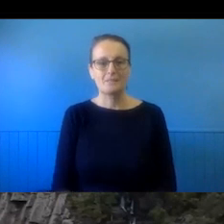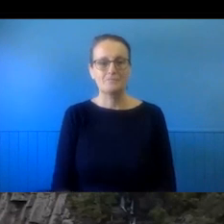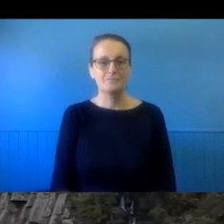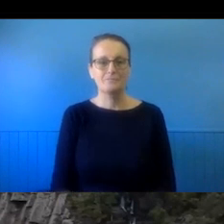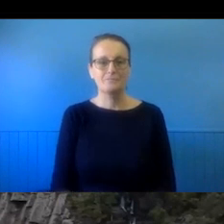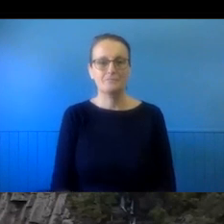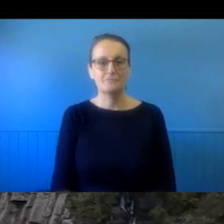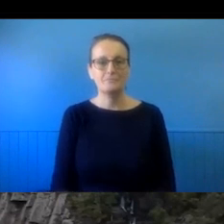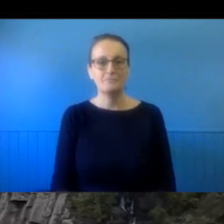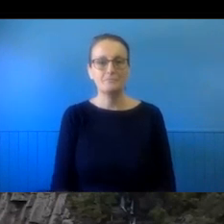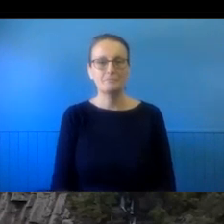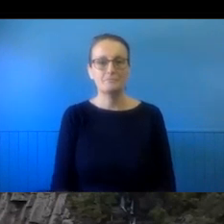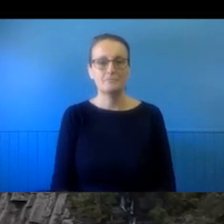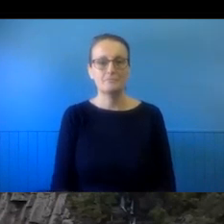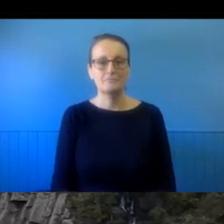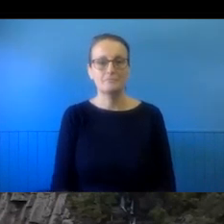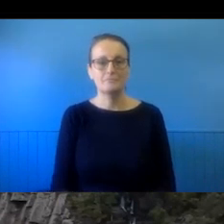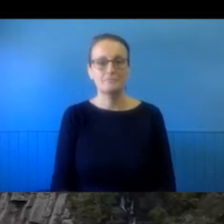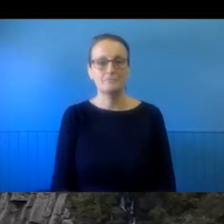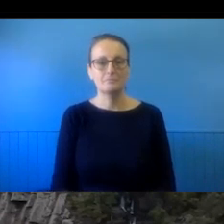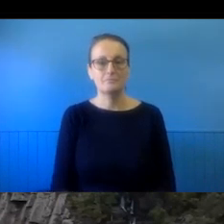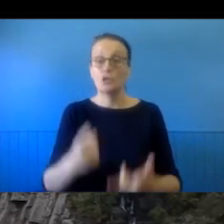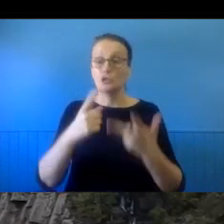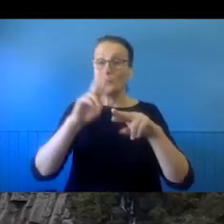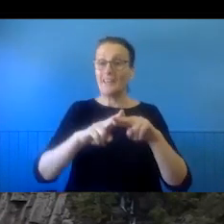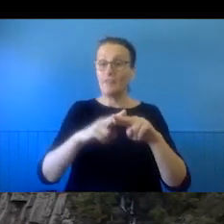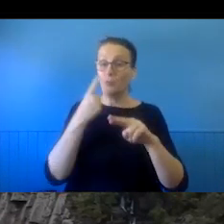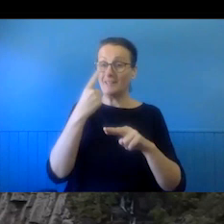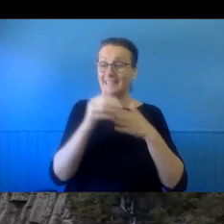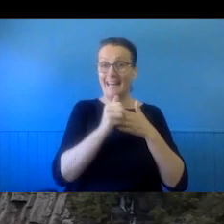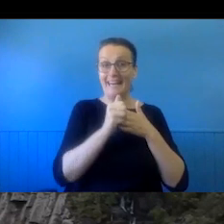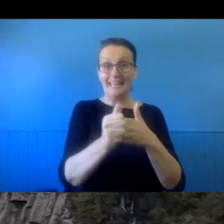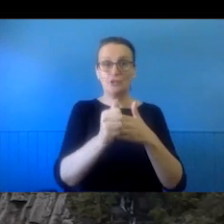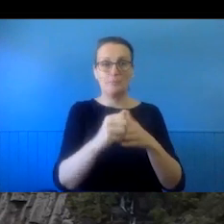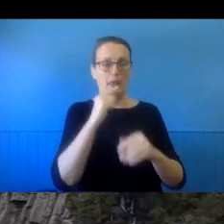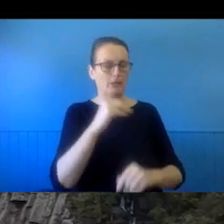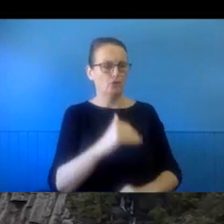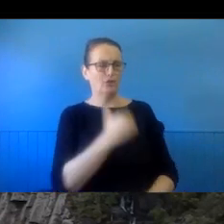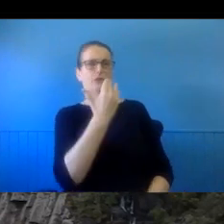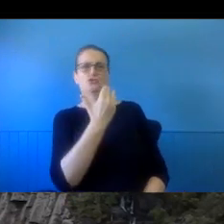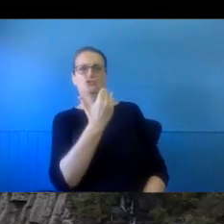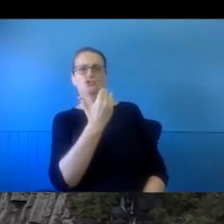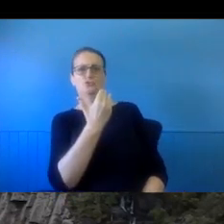as challenging the status quo, it begs the question of how do we bring